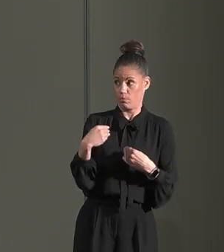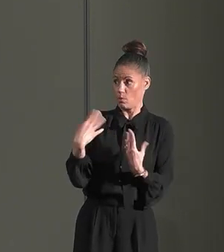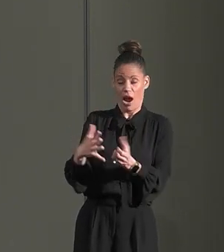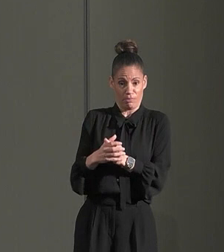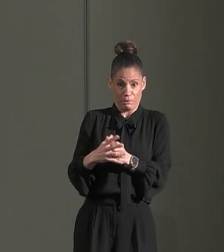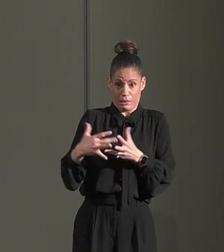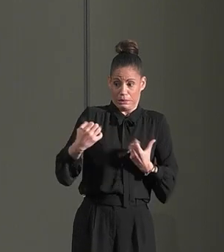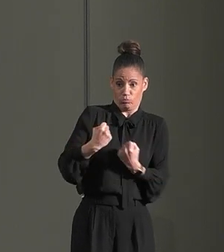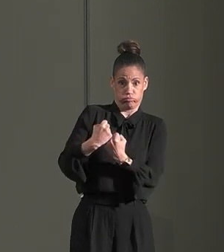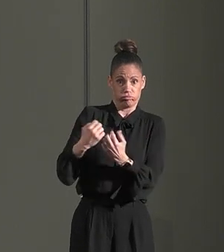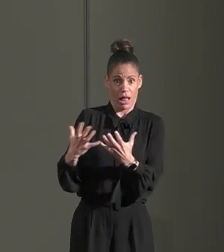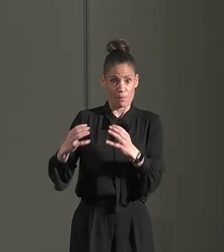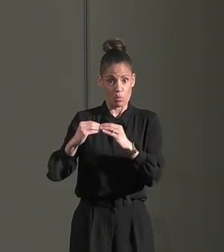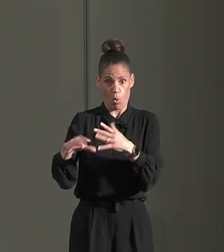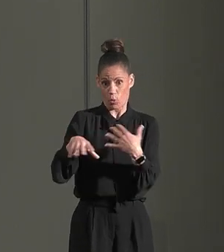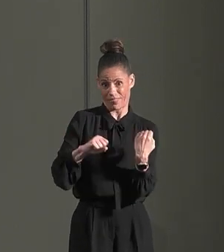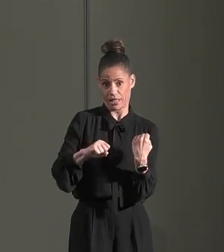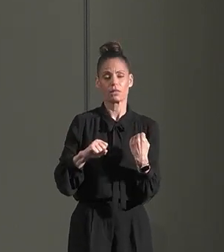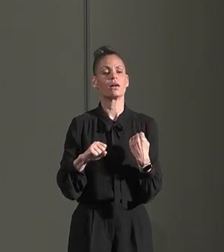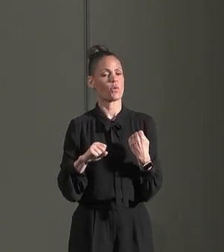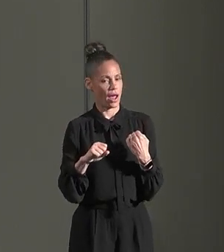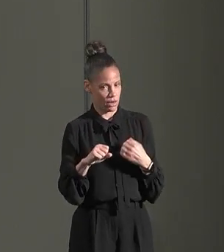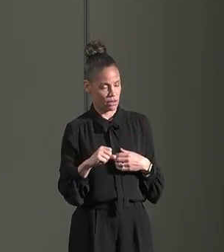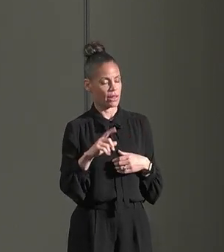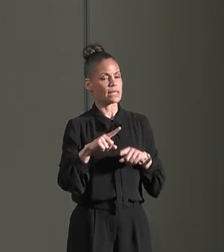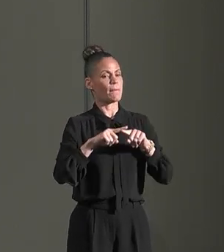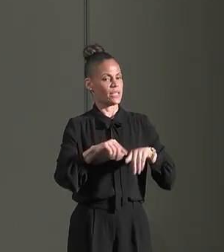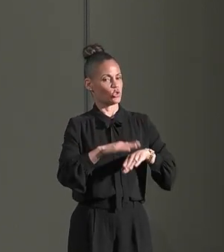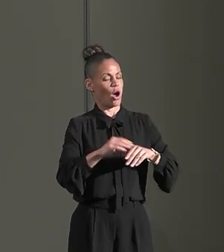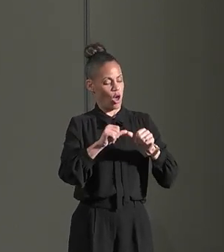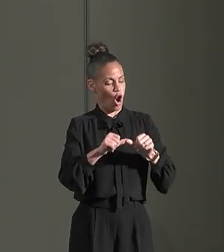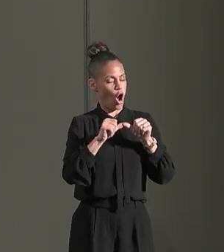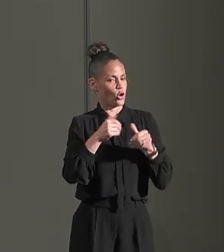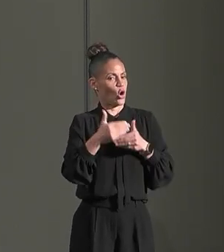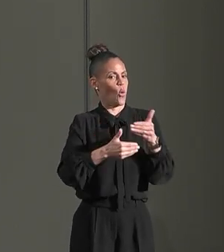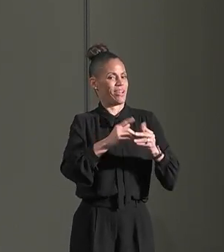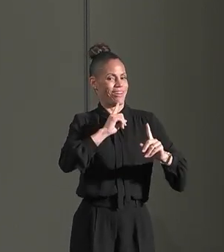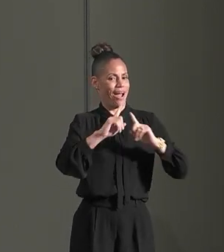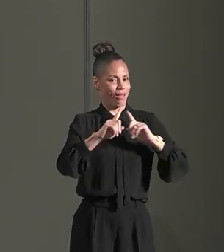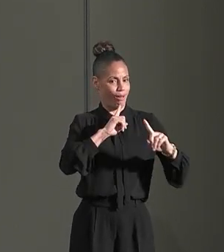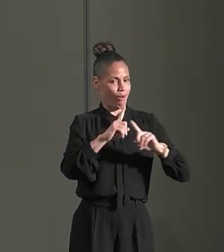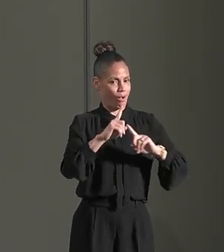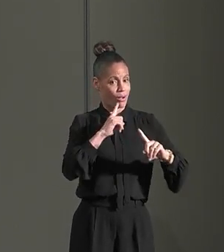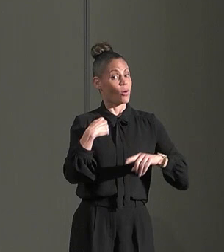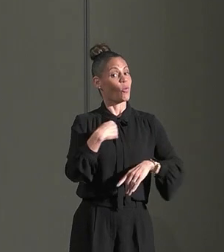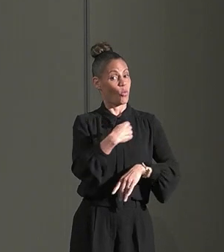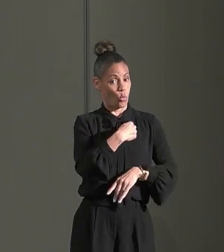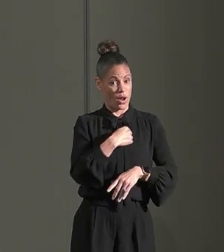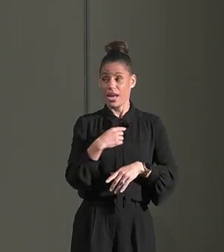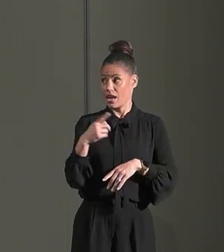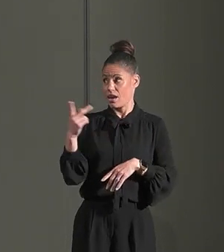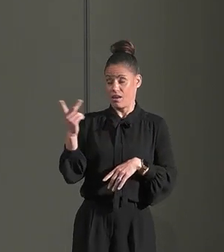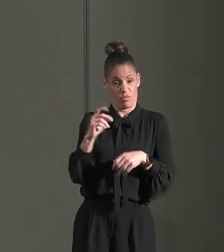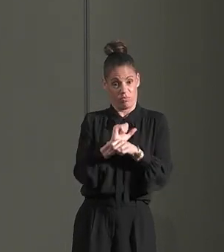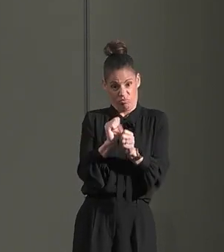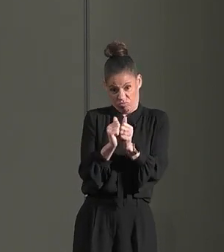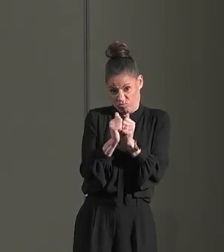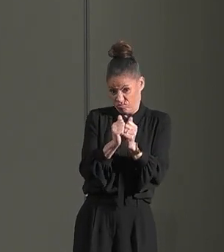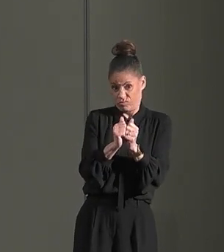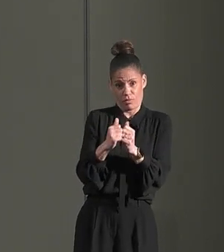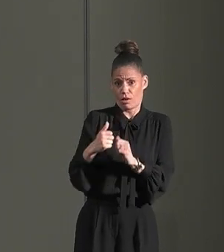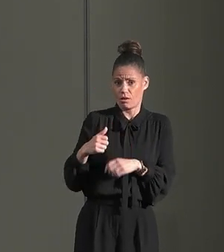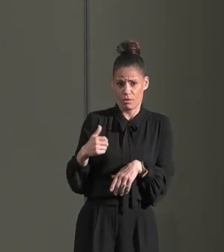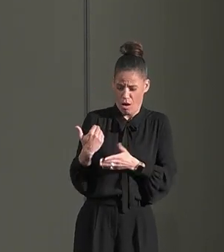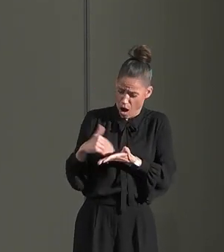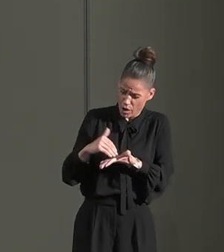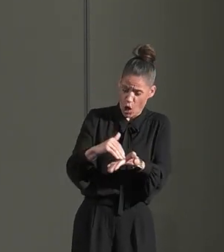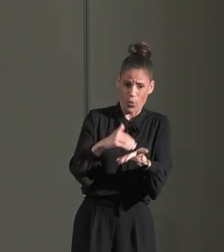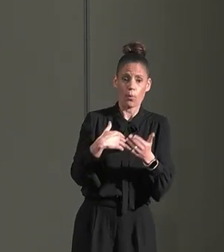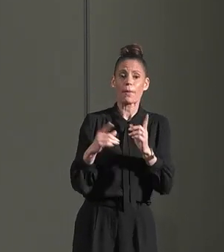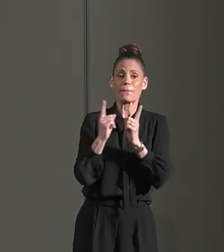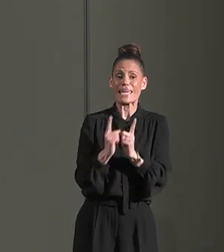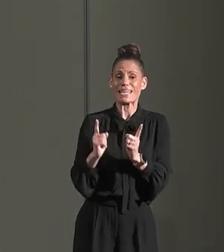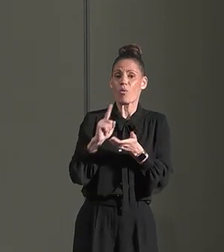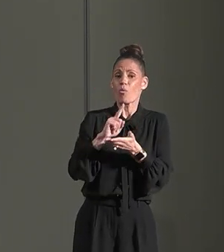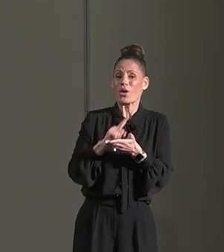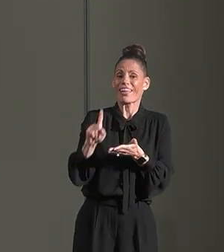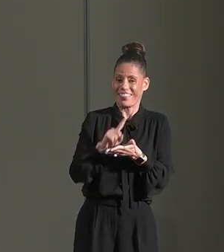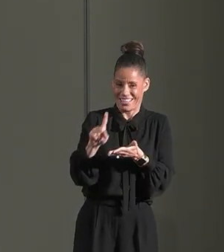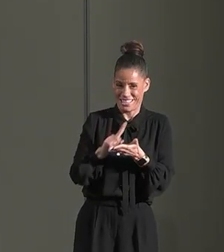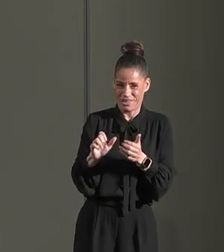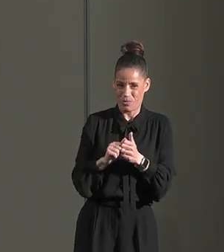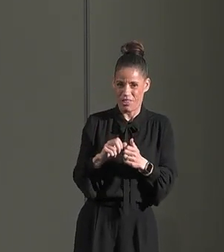I think a lot of it is depend on going dialog we speak on a close basis we meet weekly none